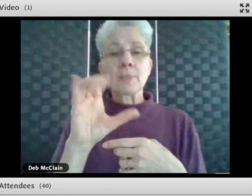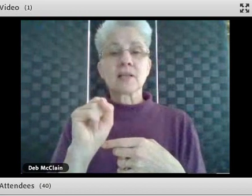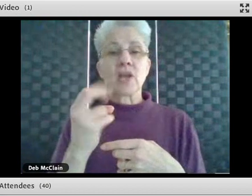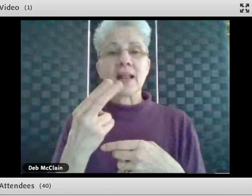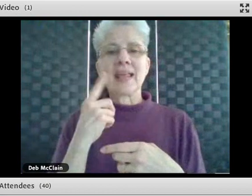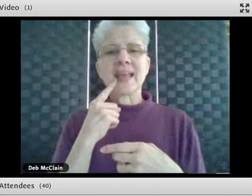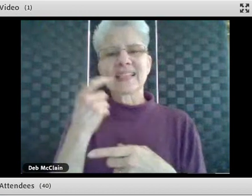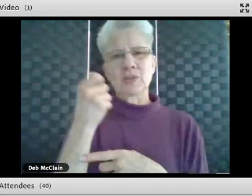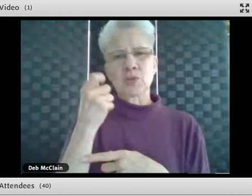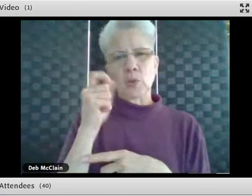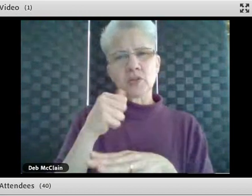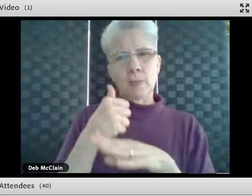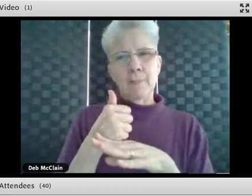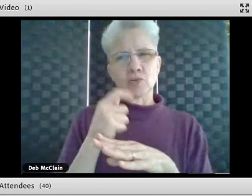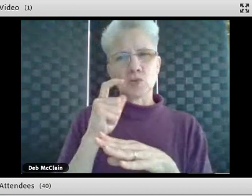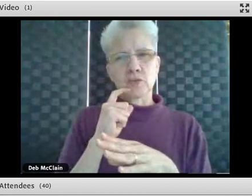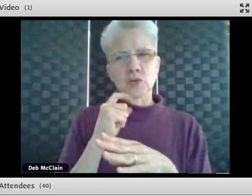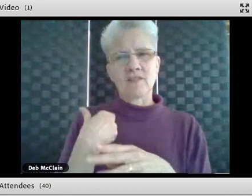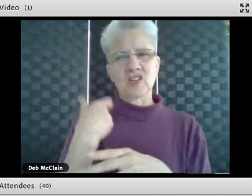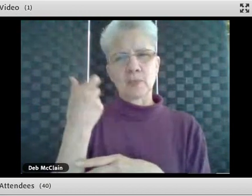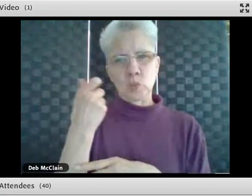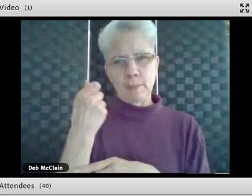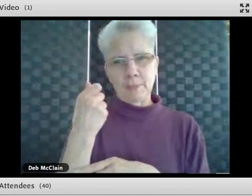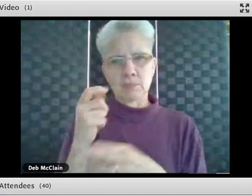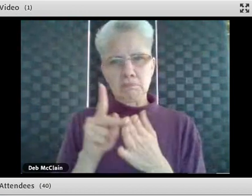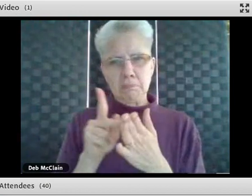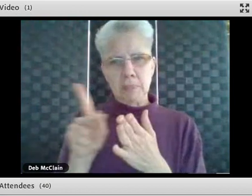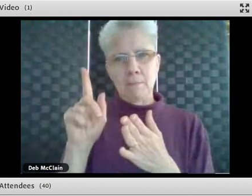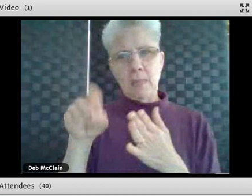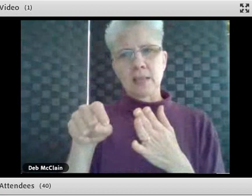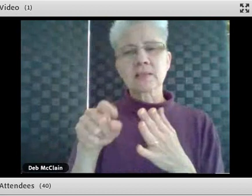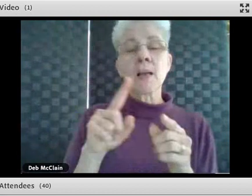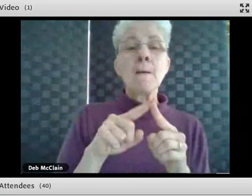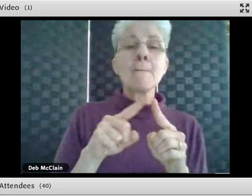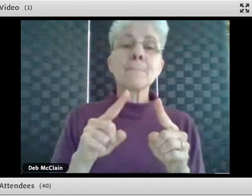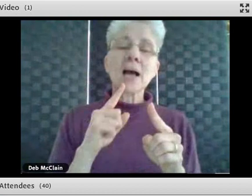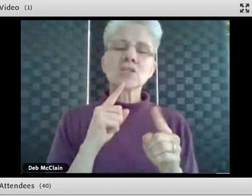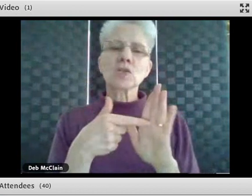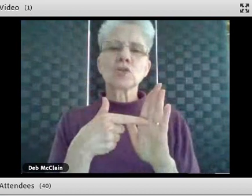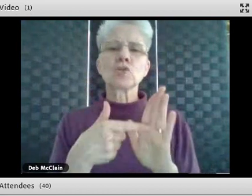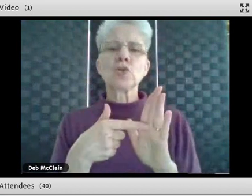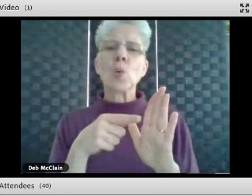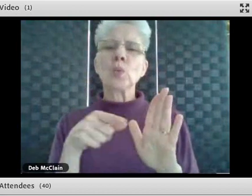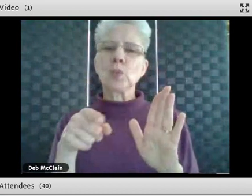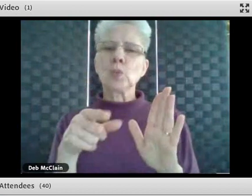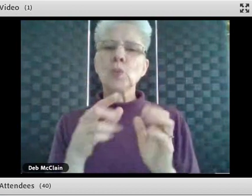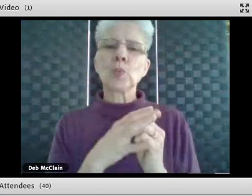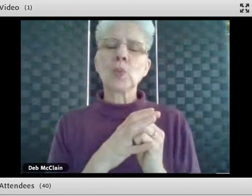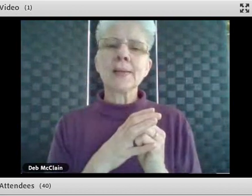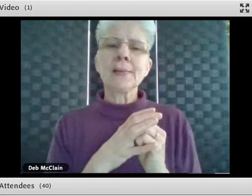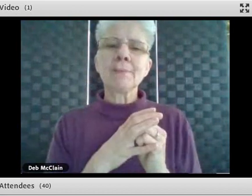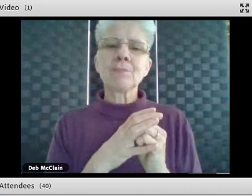which we'll talk more about in just a minute. But I just wanted to show you guys some entries here